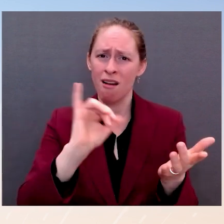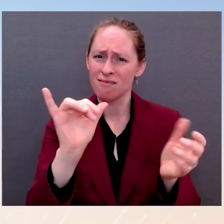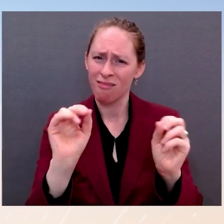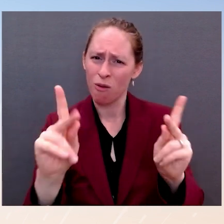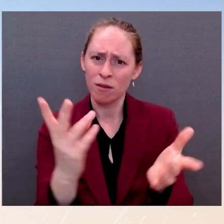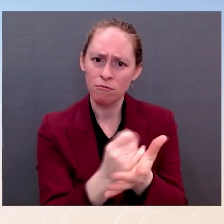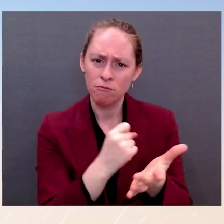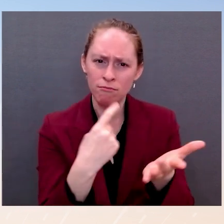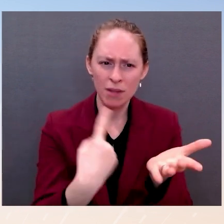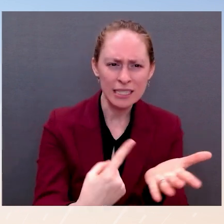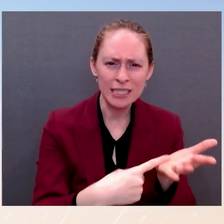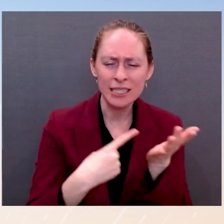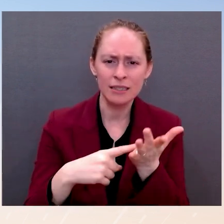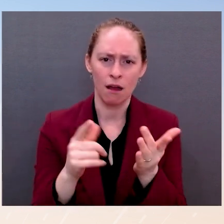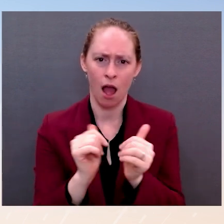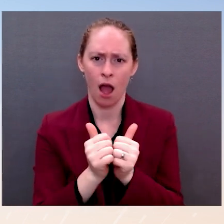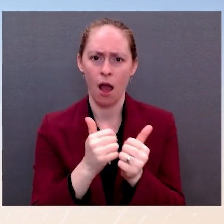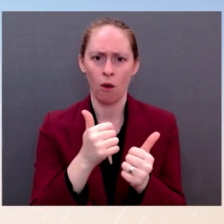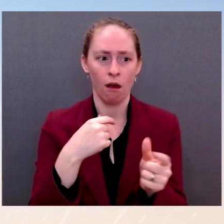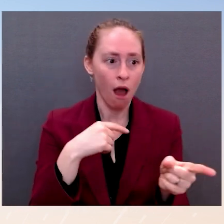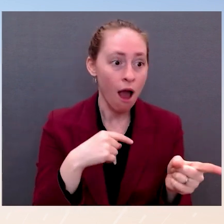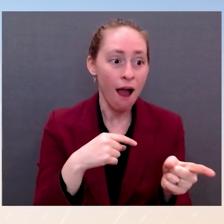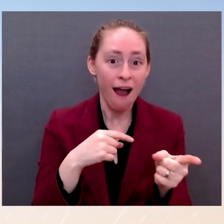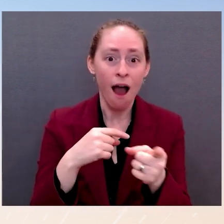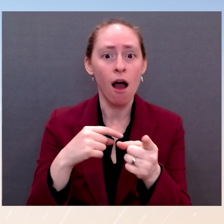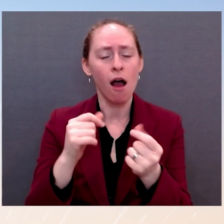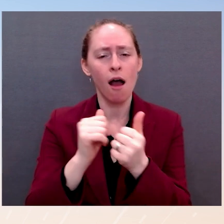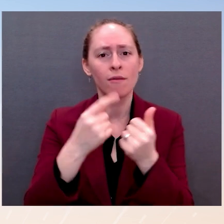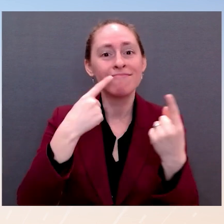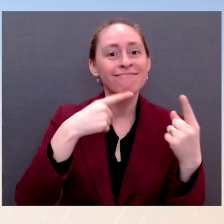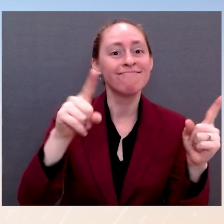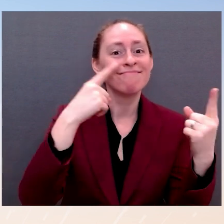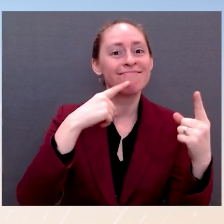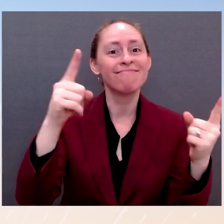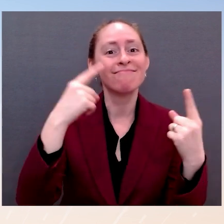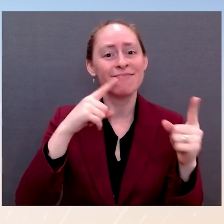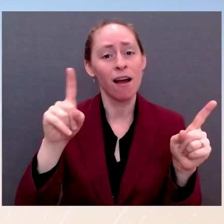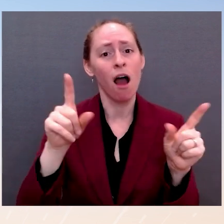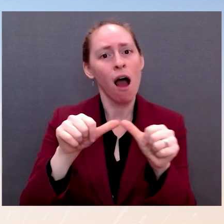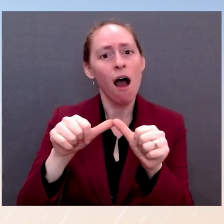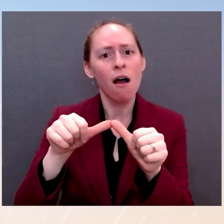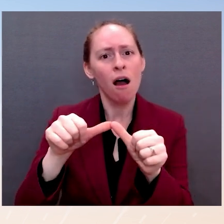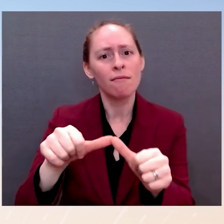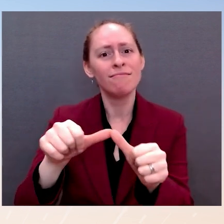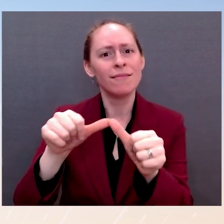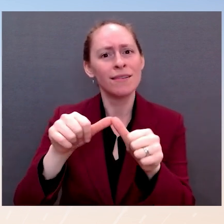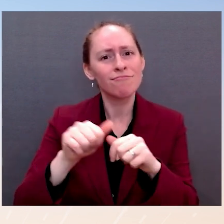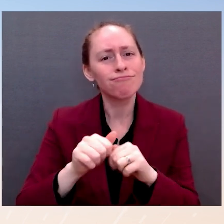to ensure the translation of these successes into all aspects of the black experience,